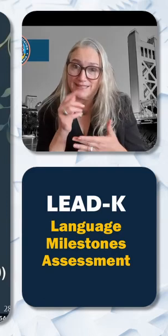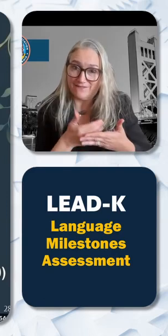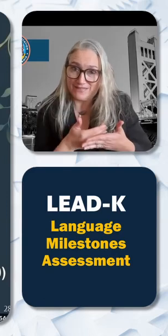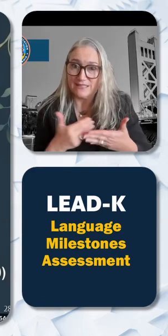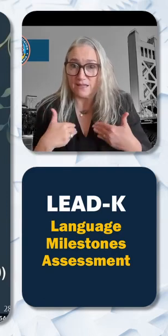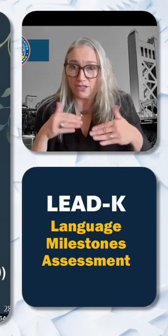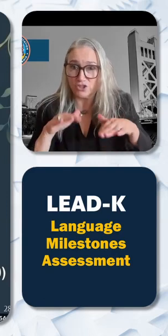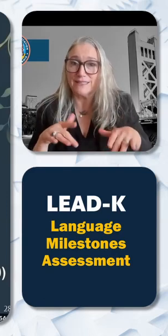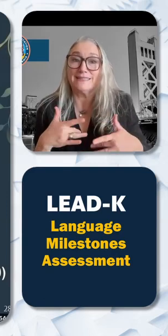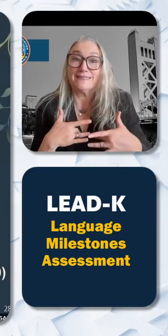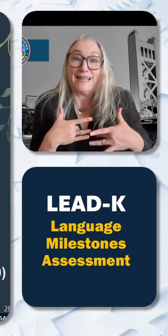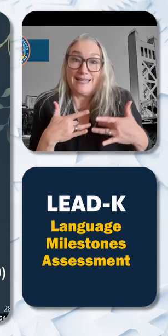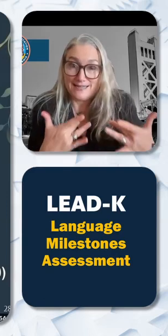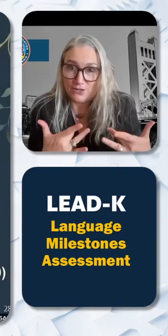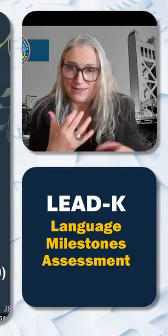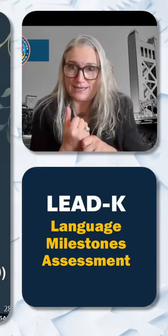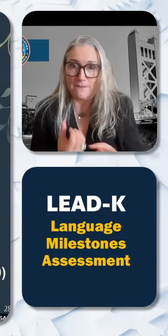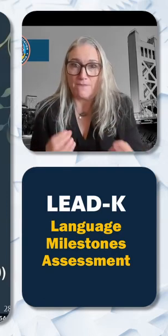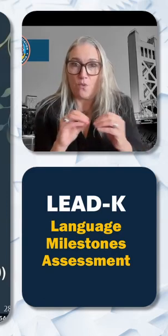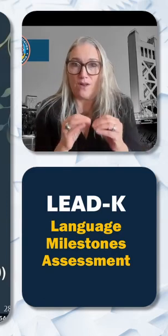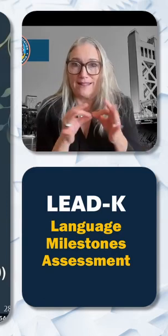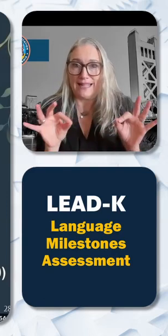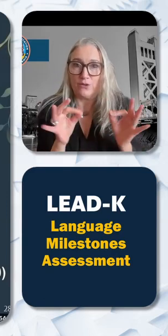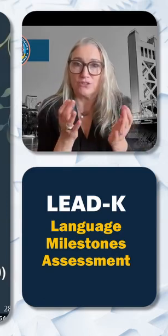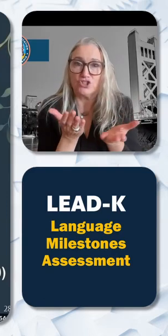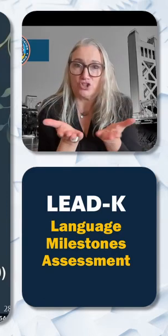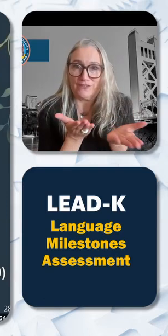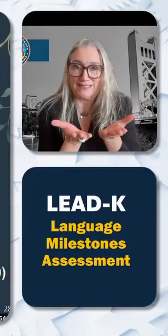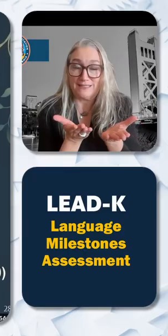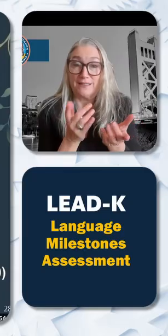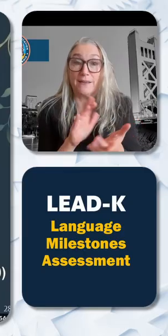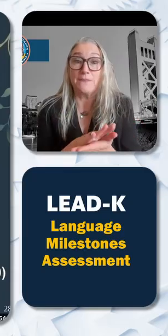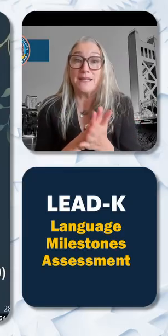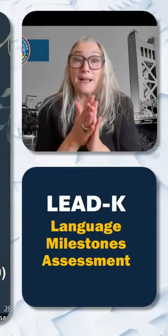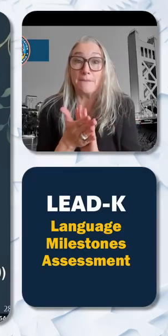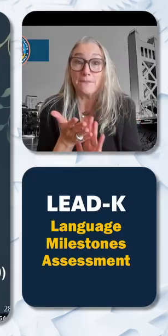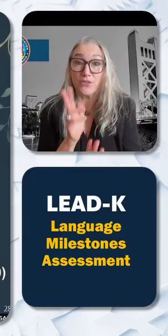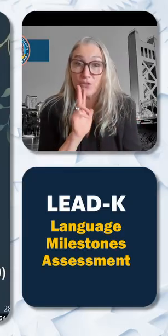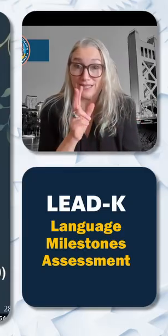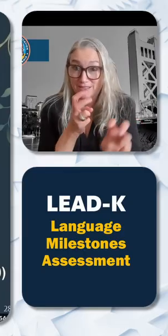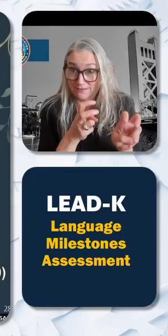This is actually because deaf infants and young deaf children get a lot more